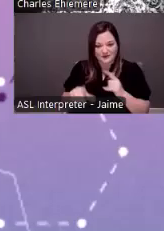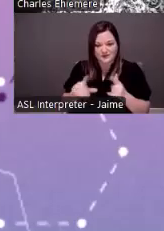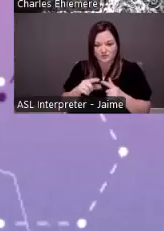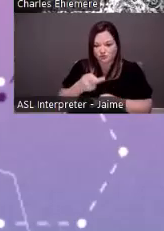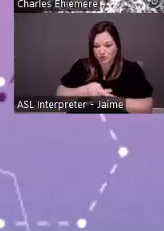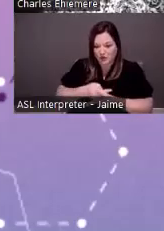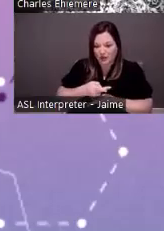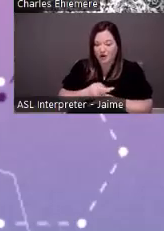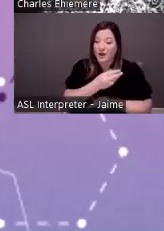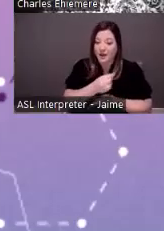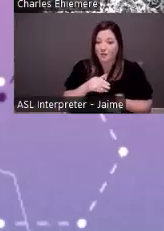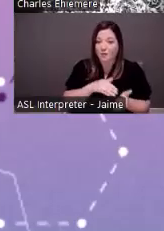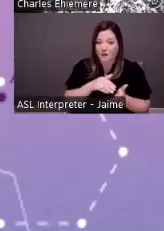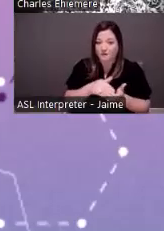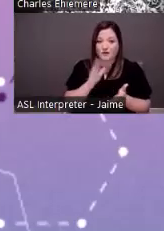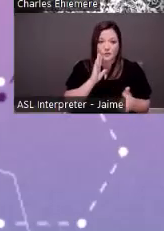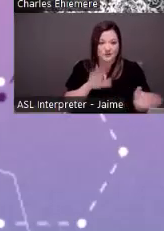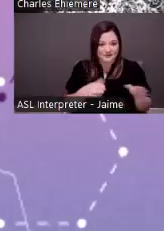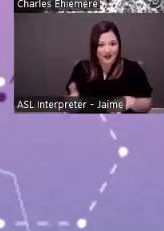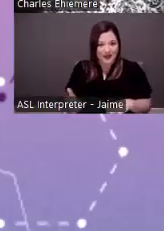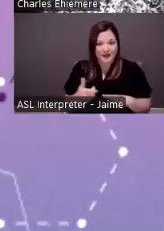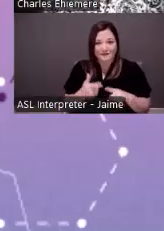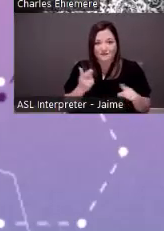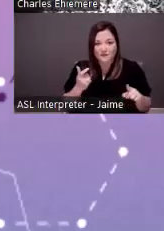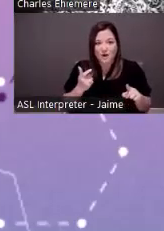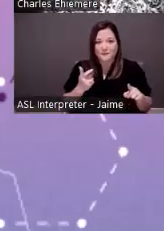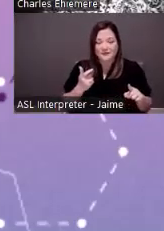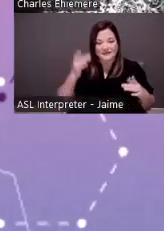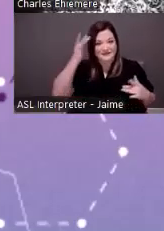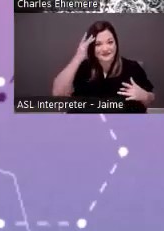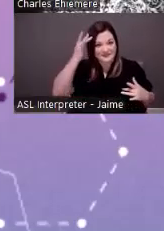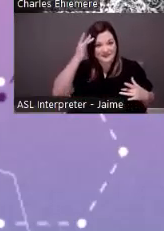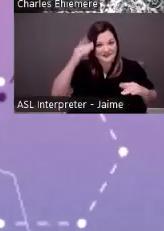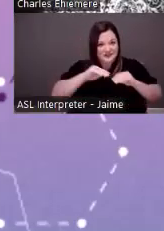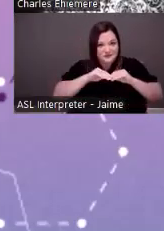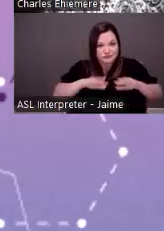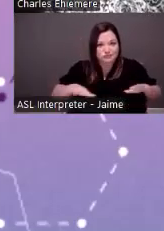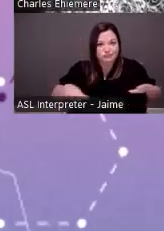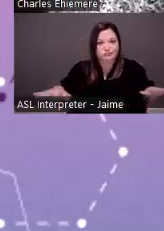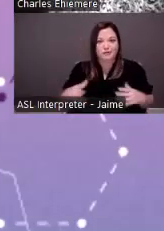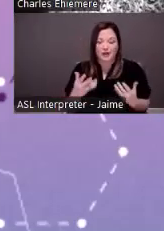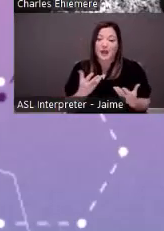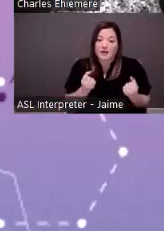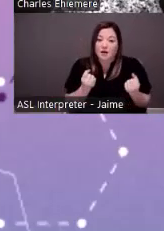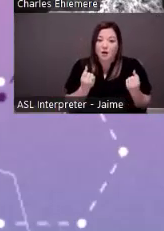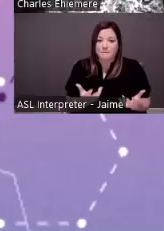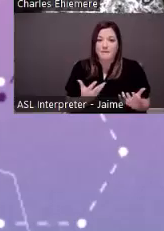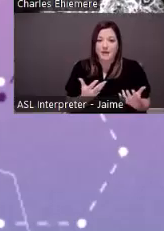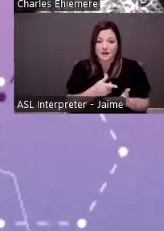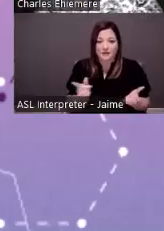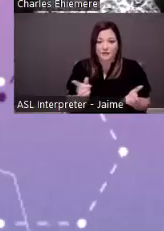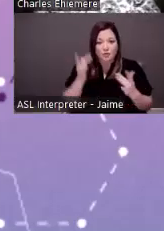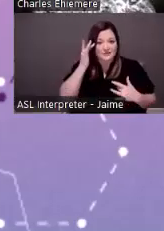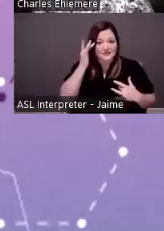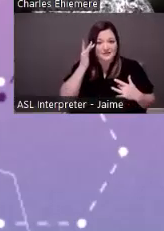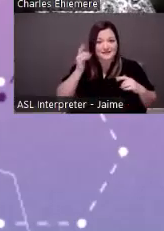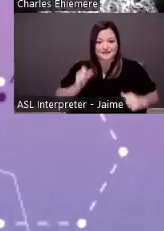or vaccine-preventable diseases. So millions of women in Nigeria still